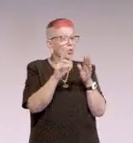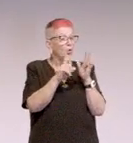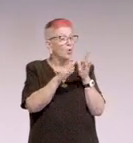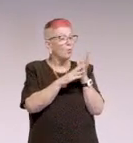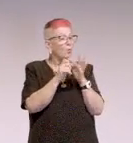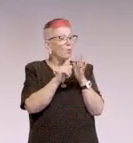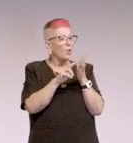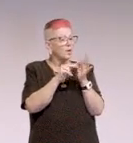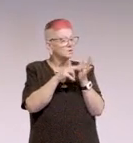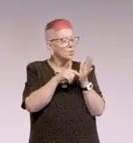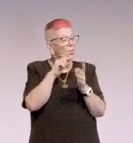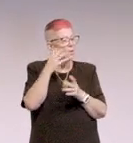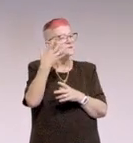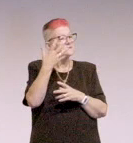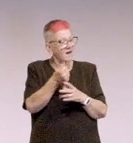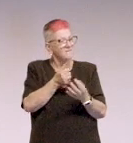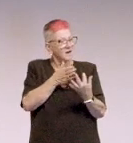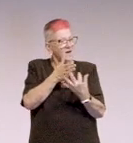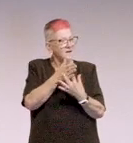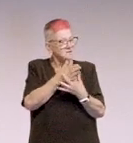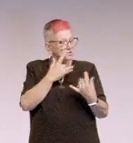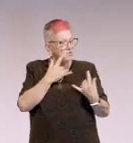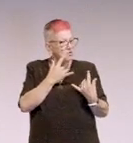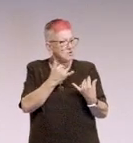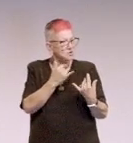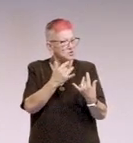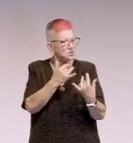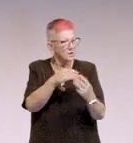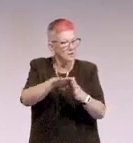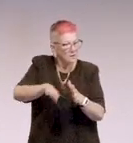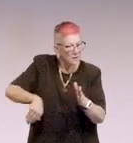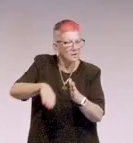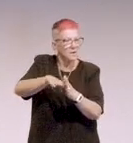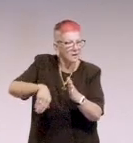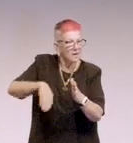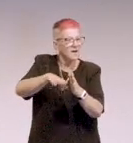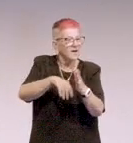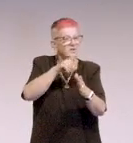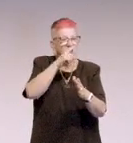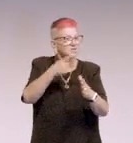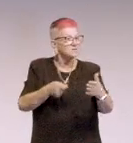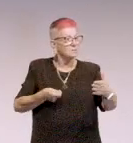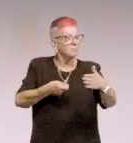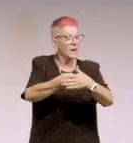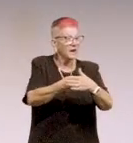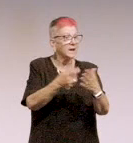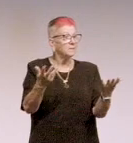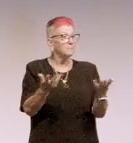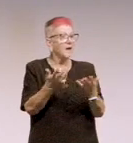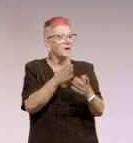accessibility checks already checked. Now, you just need to plug in and play with those components.